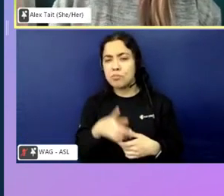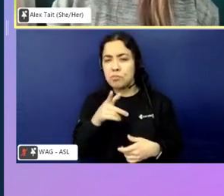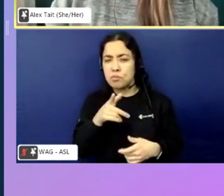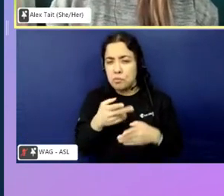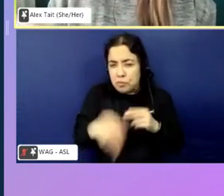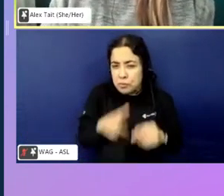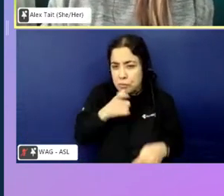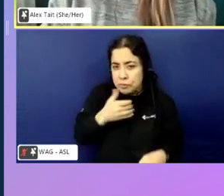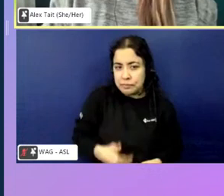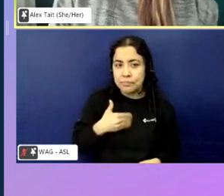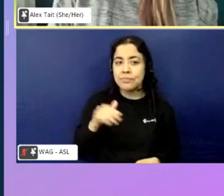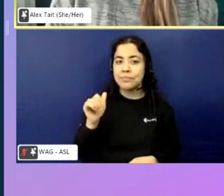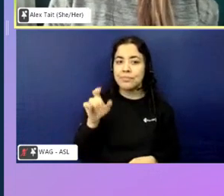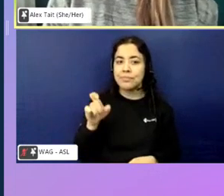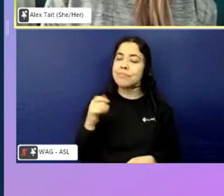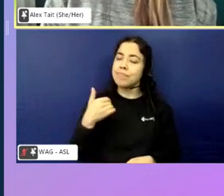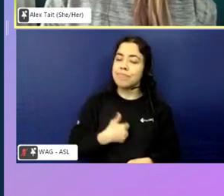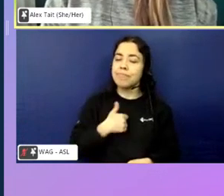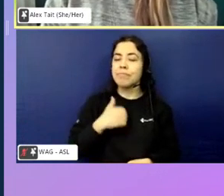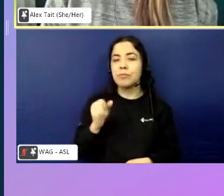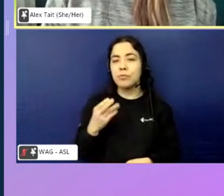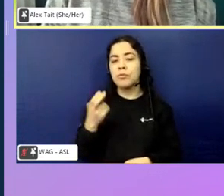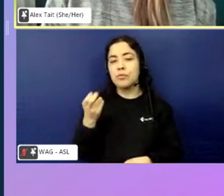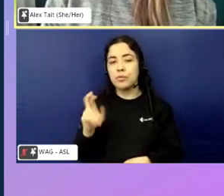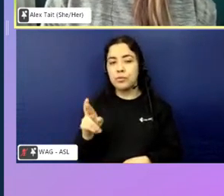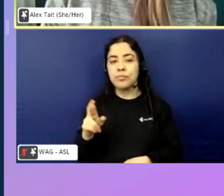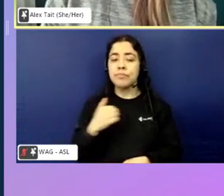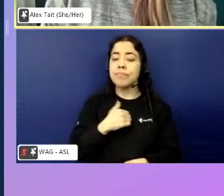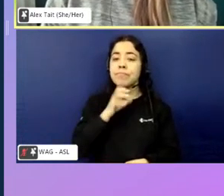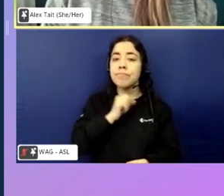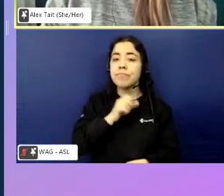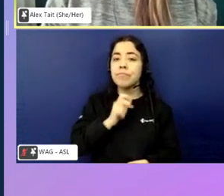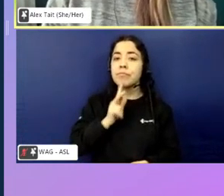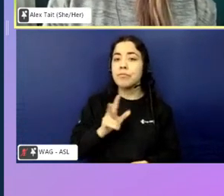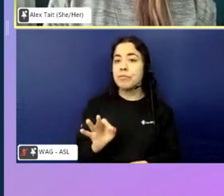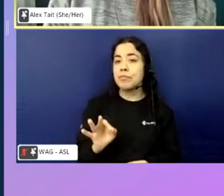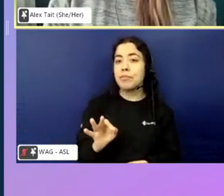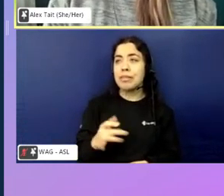what we can do about it. Quick introduction. I am